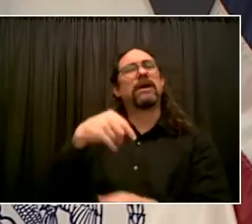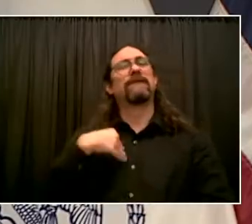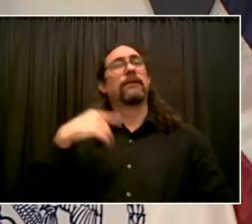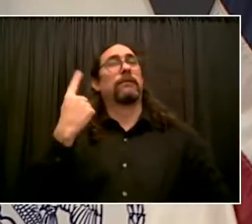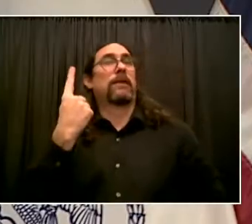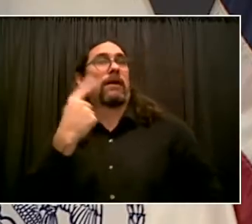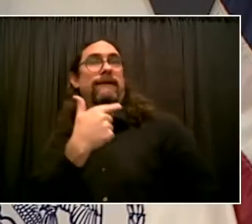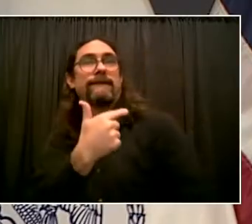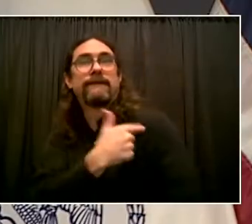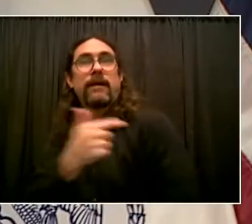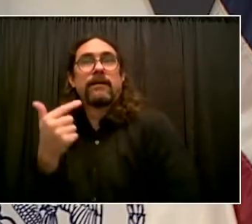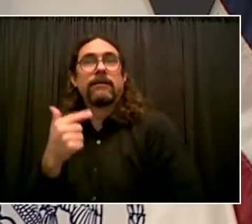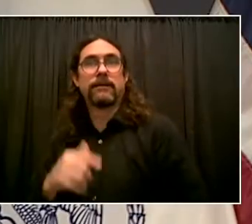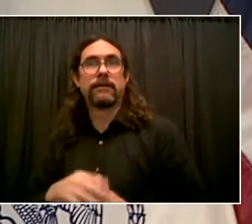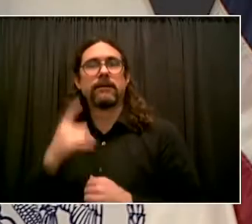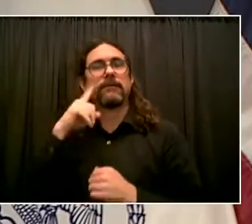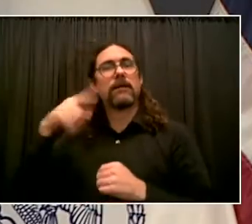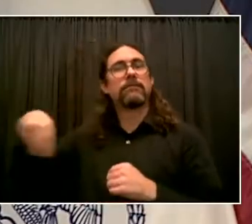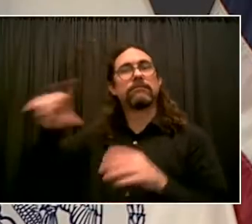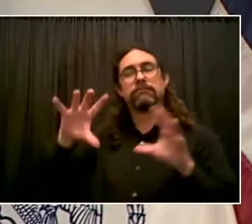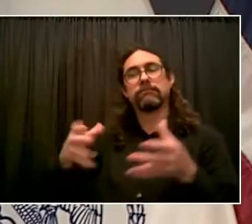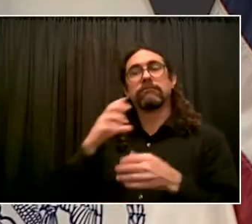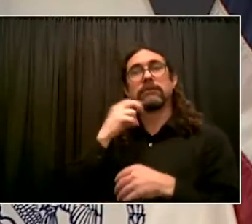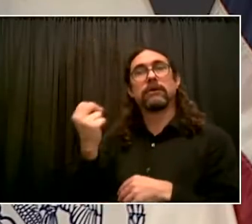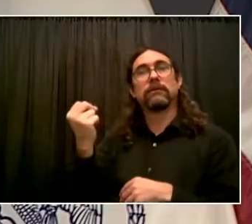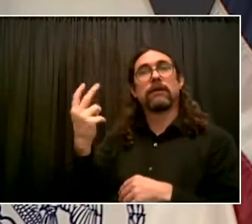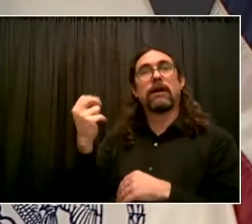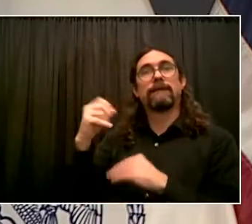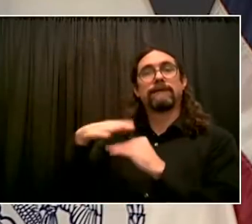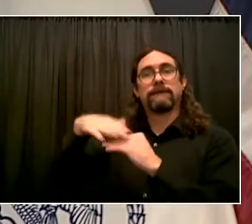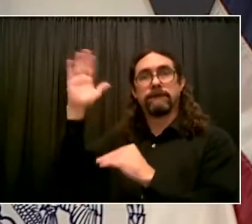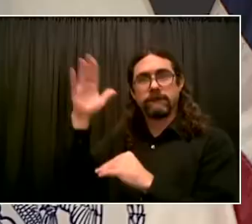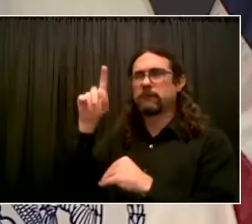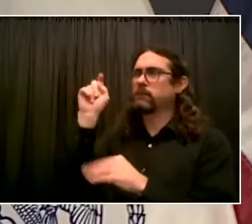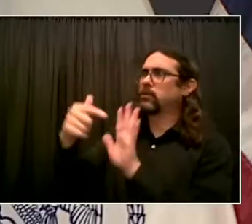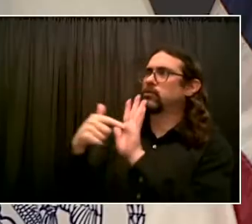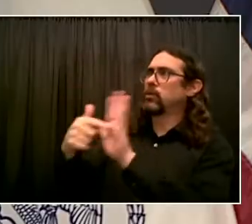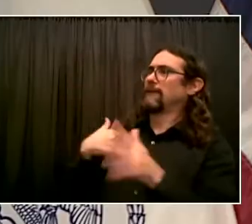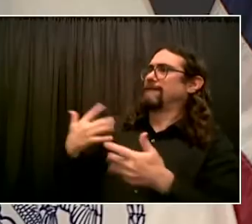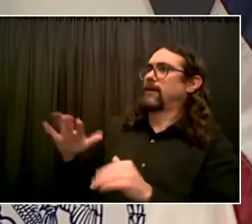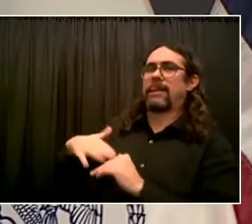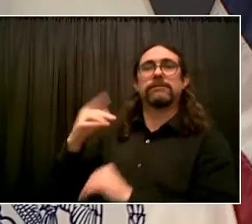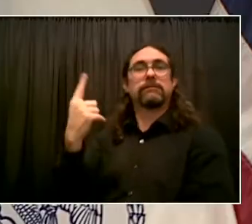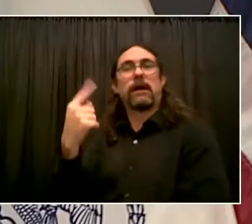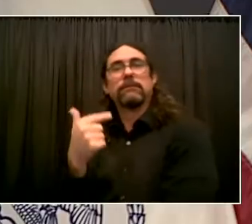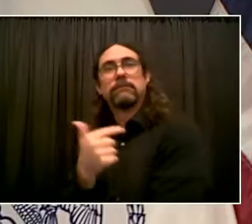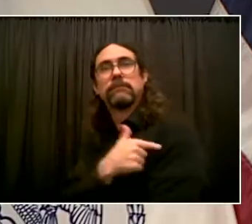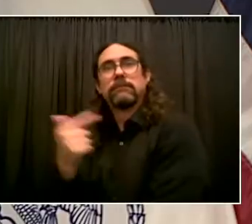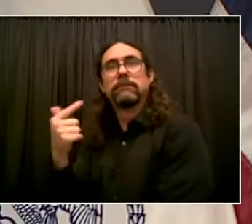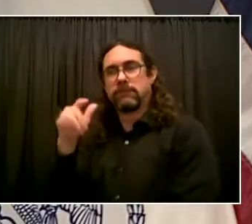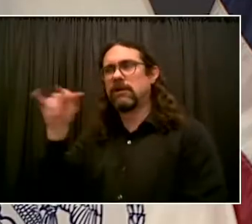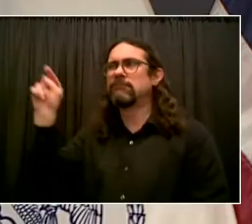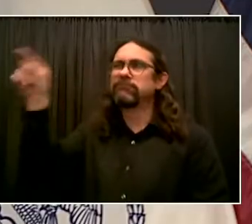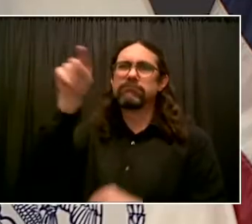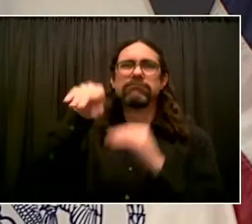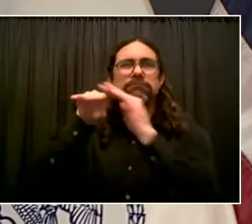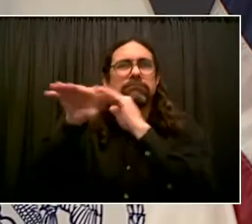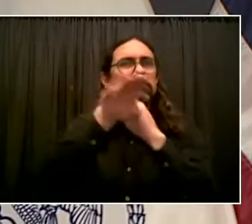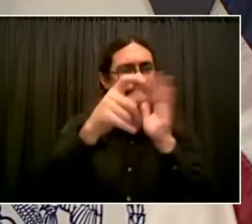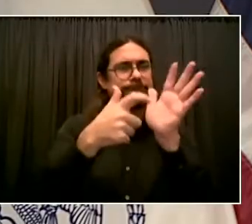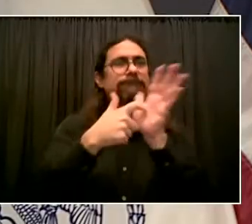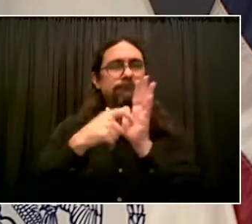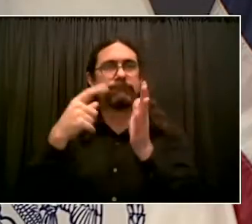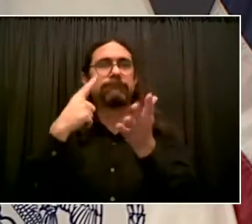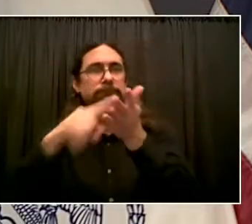THAT IS WORKED